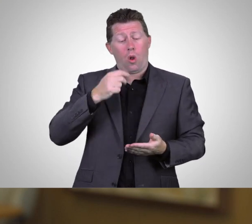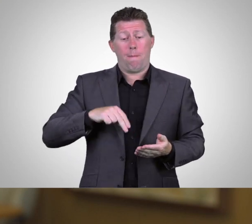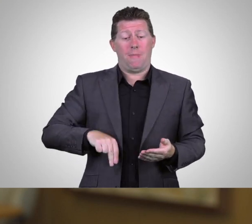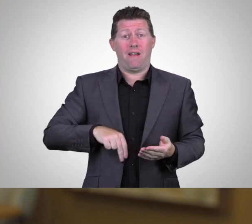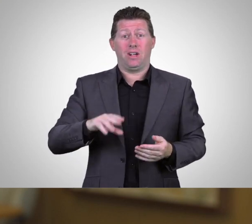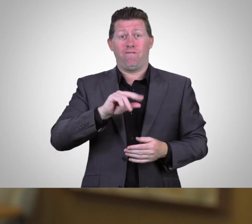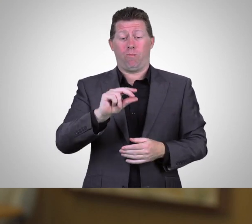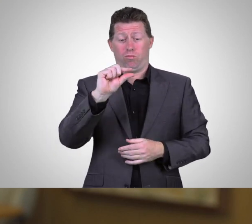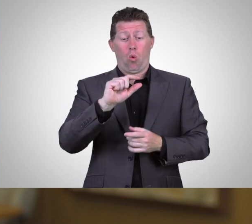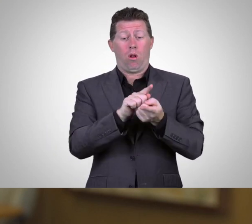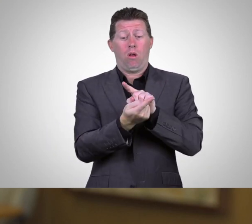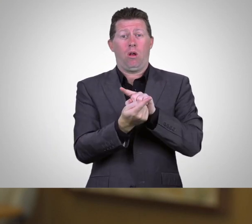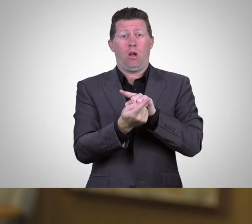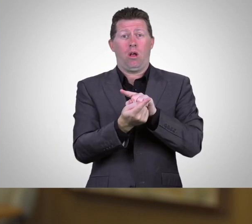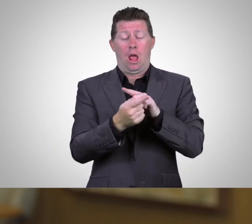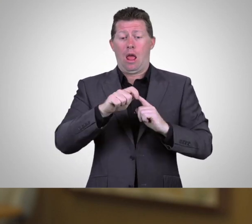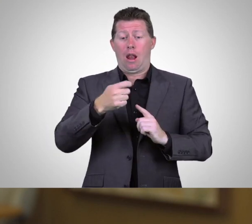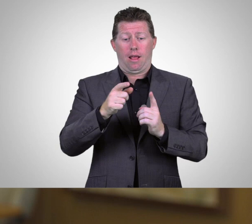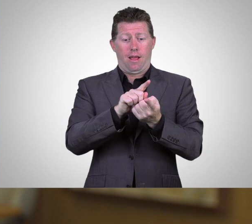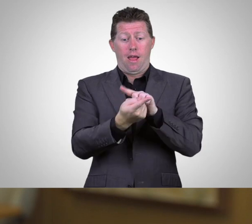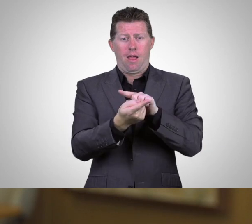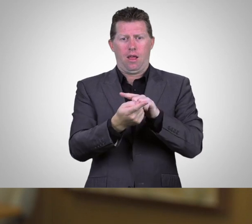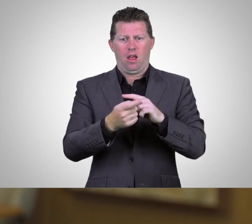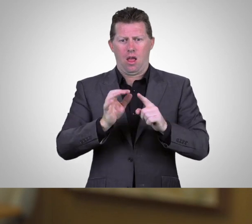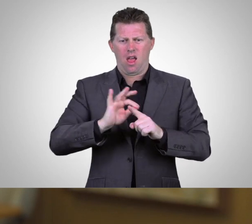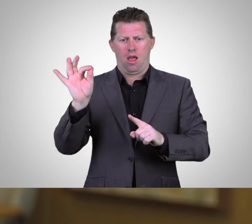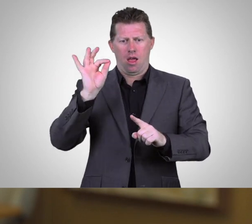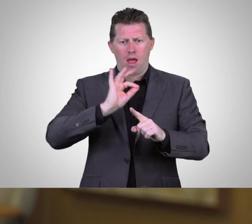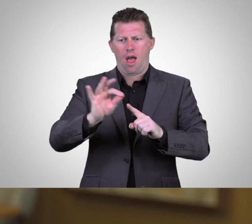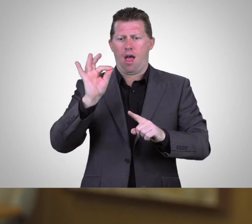just that small adjustment that you make and then next time you can try something else and